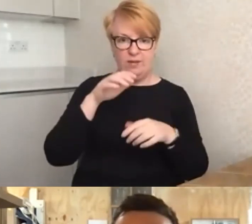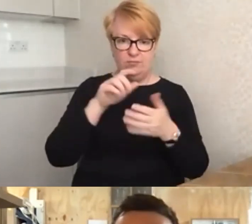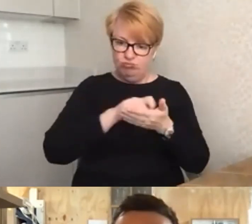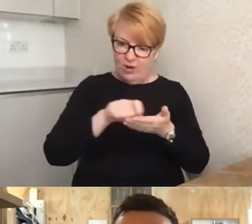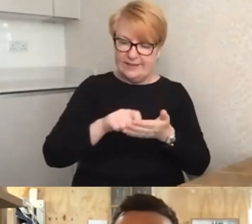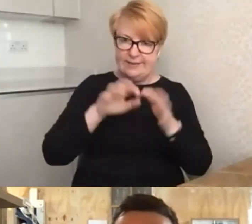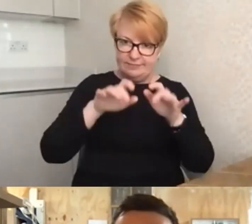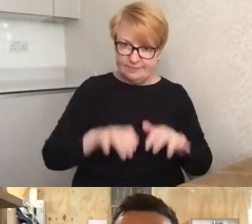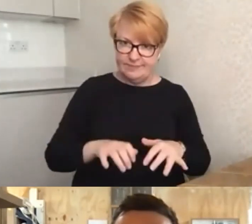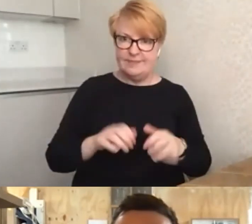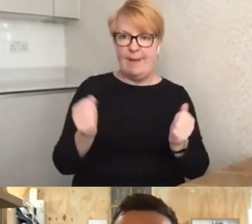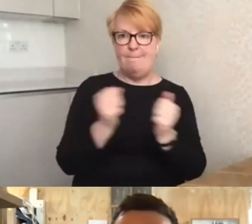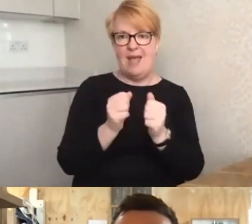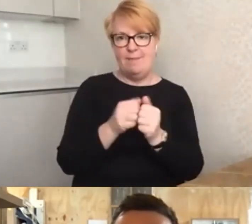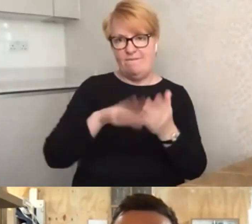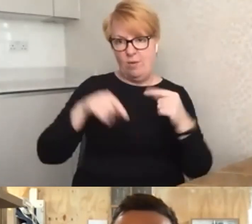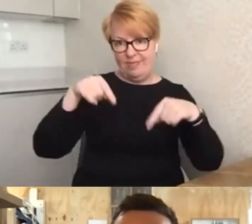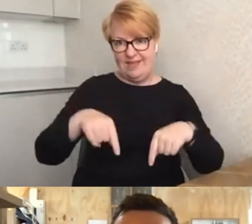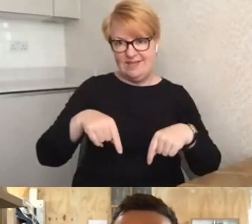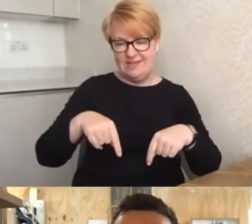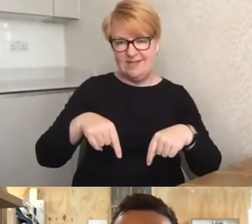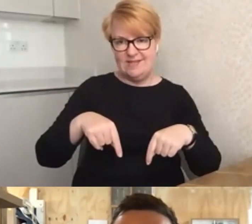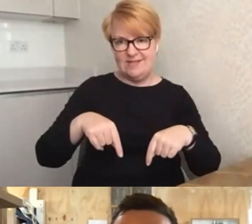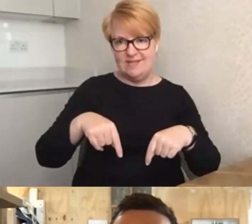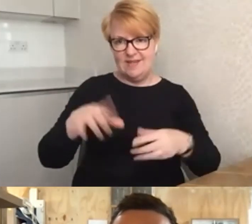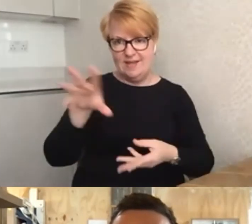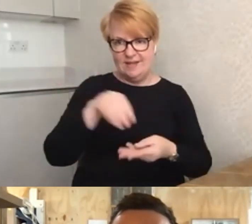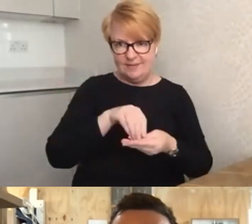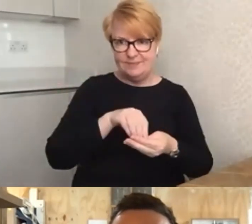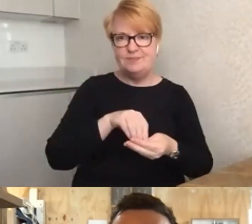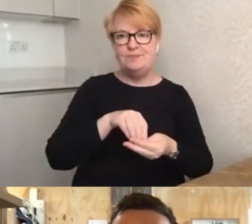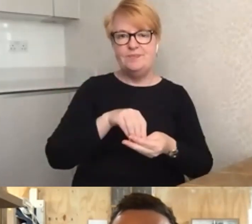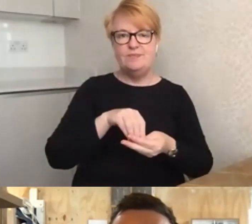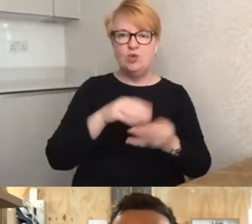out of all of this, that these events, so look out for that in your email box